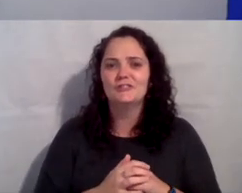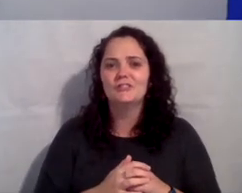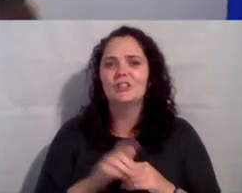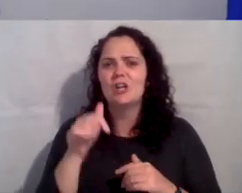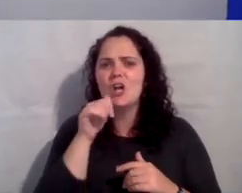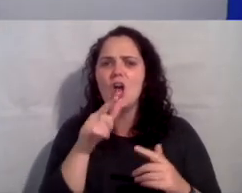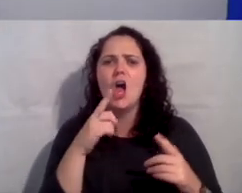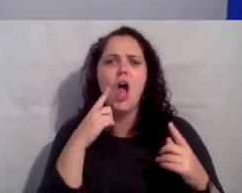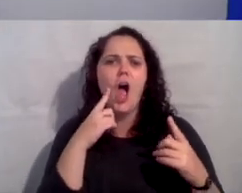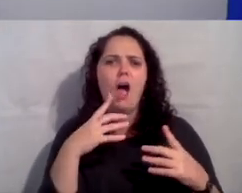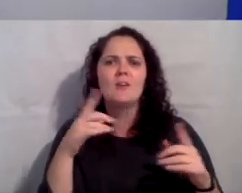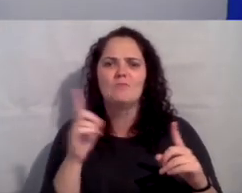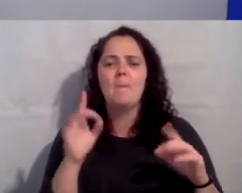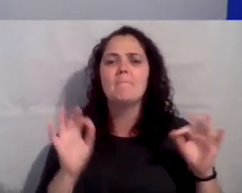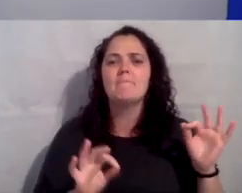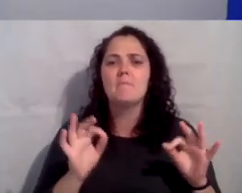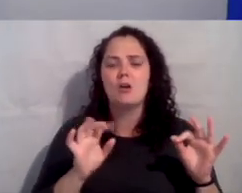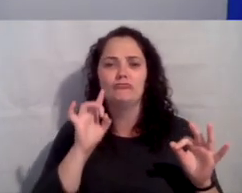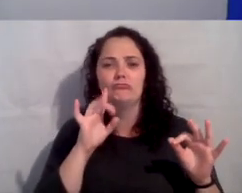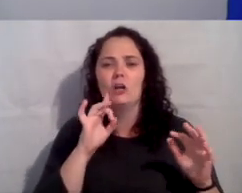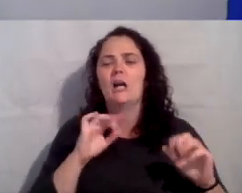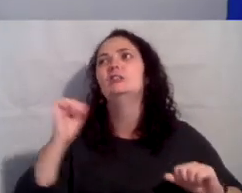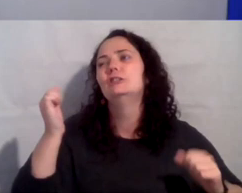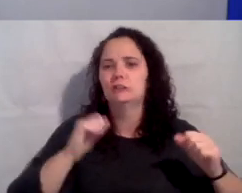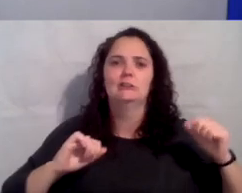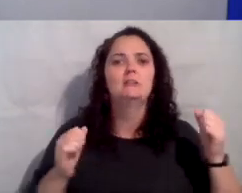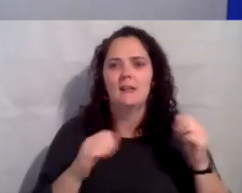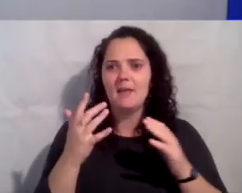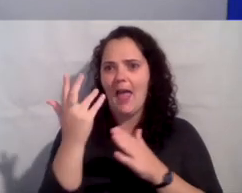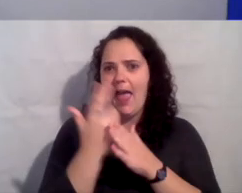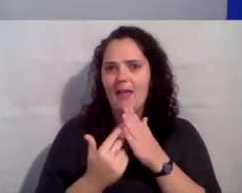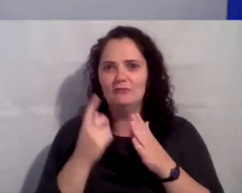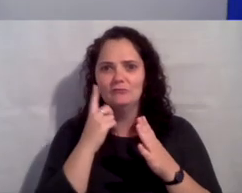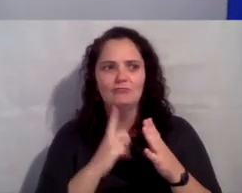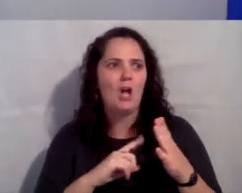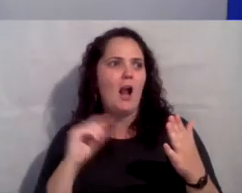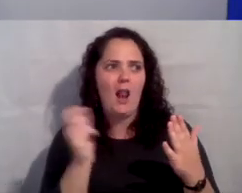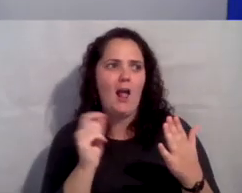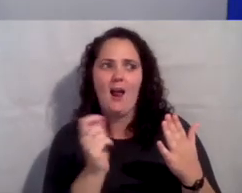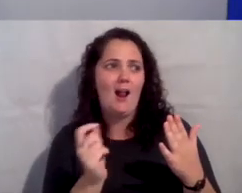And oftentimes the models are taking crazy energetic poses and the artists are working really quickly to try to capture